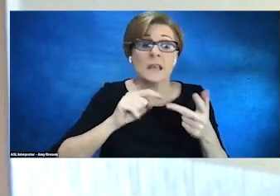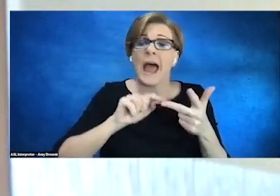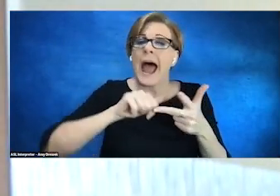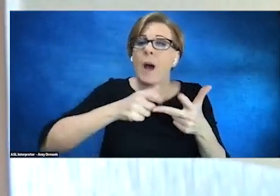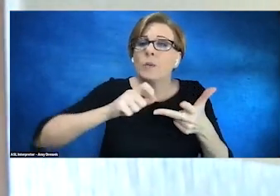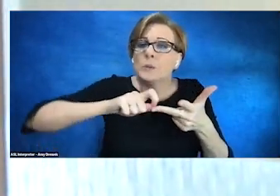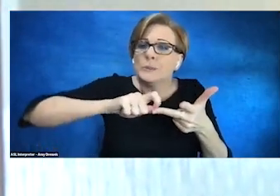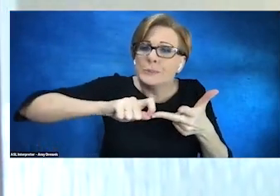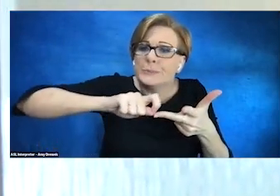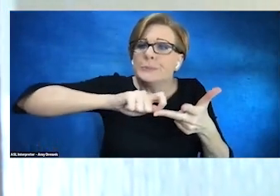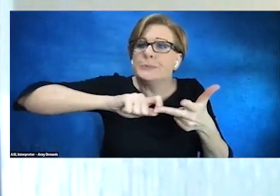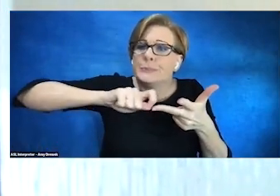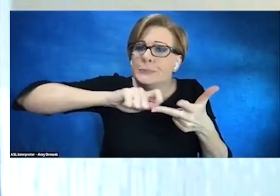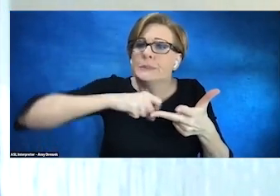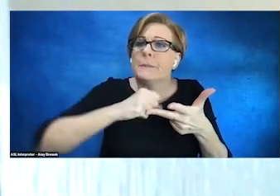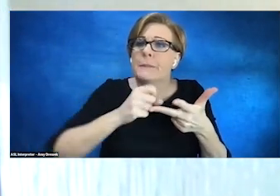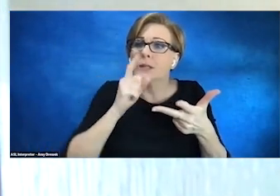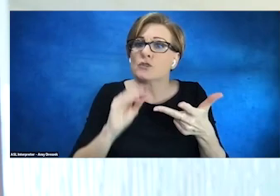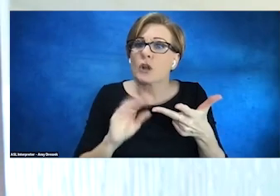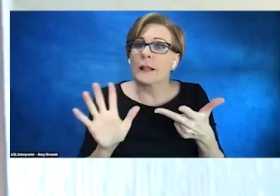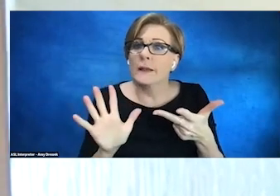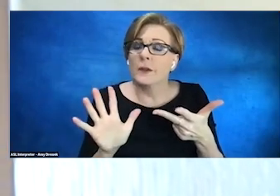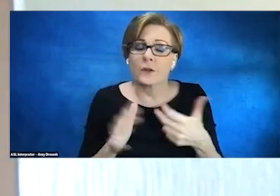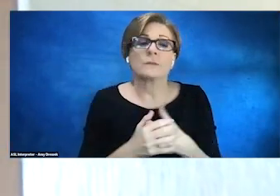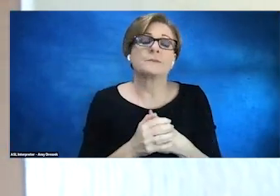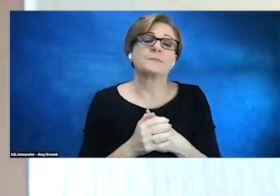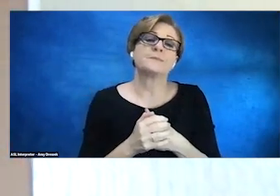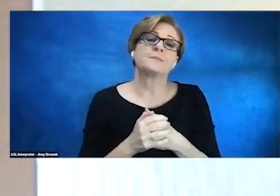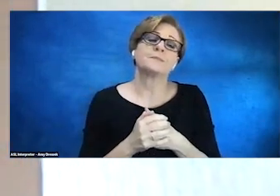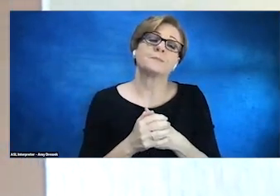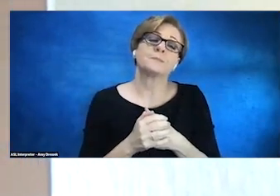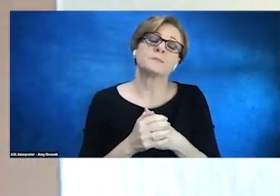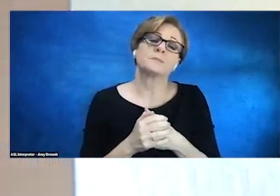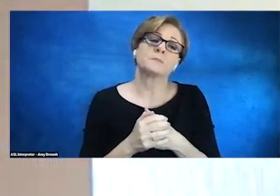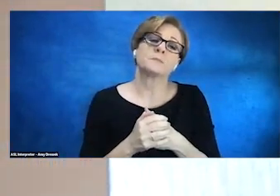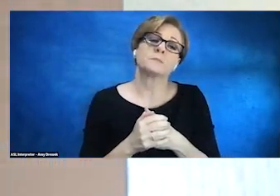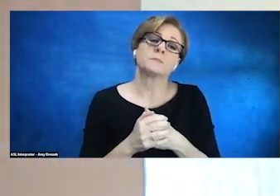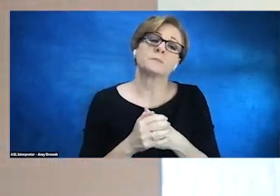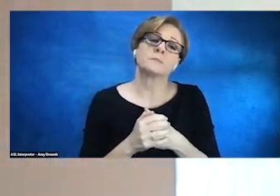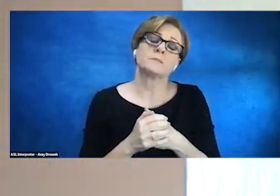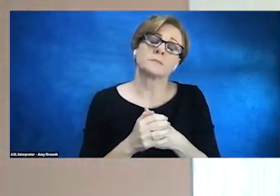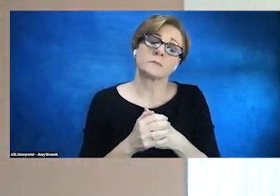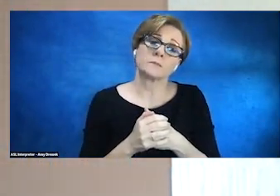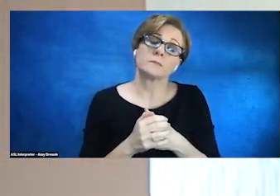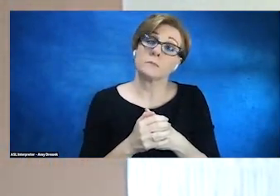complete the oval completely so and I wanted to talk about that a little bit so in every one of